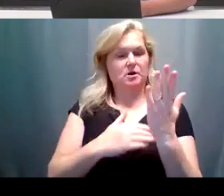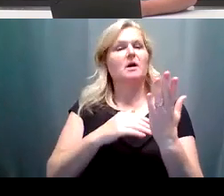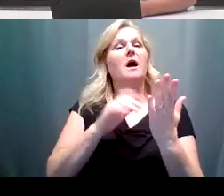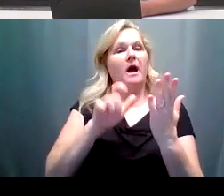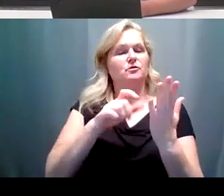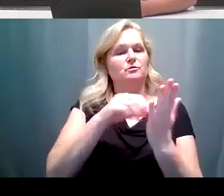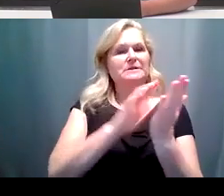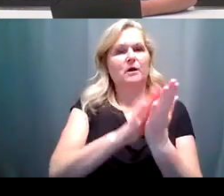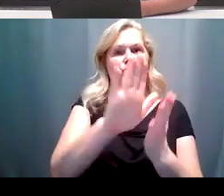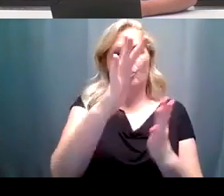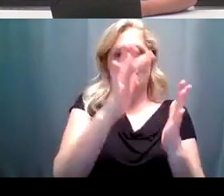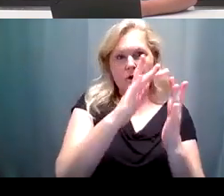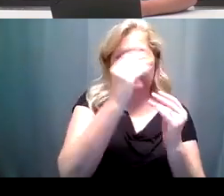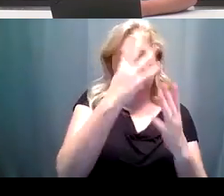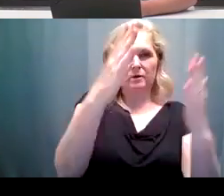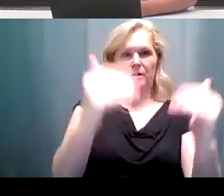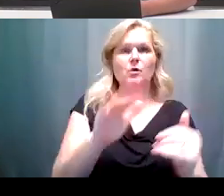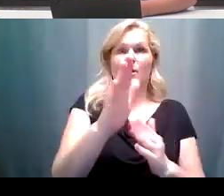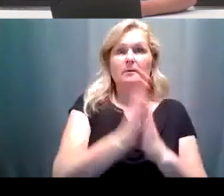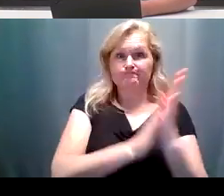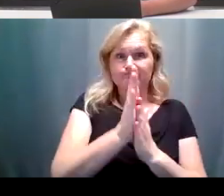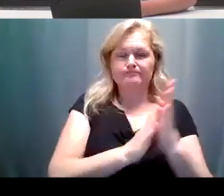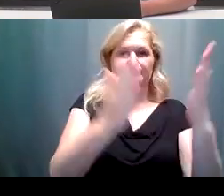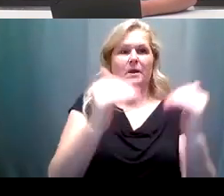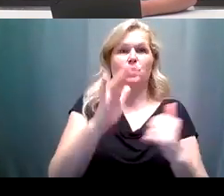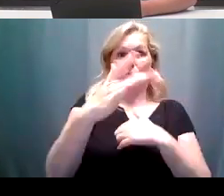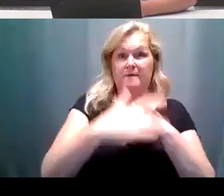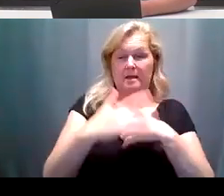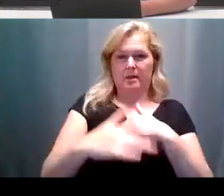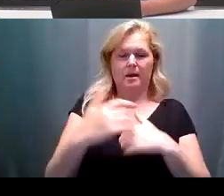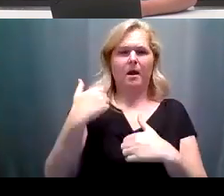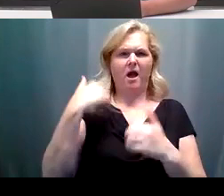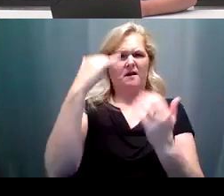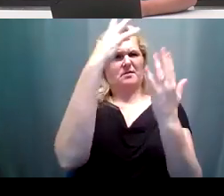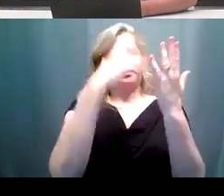your interest and availability from a list of positions and working days